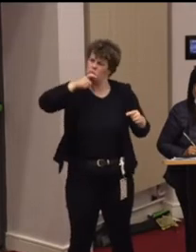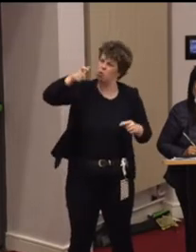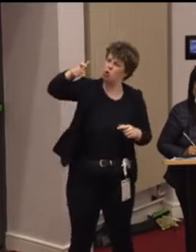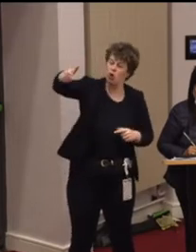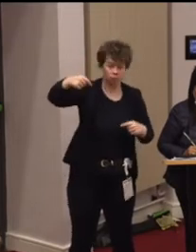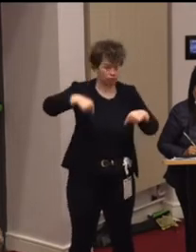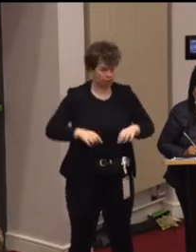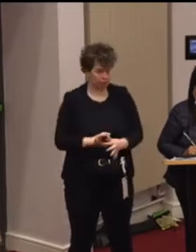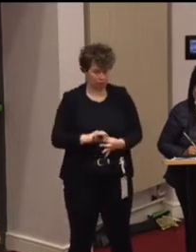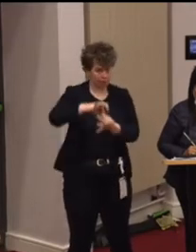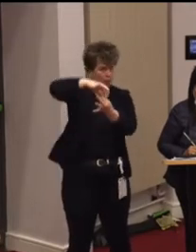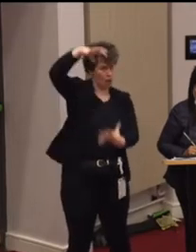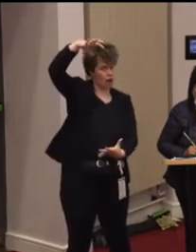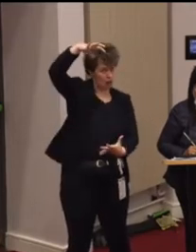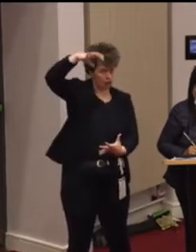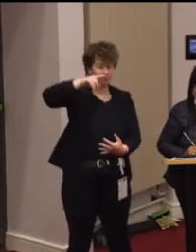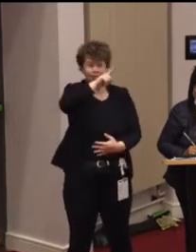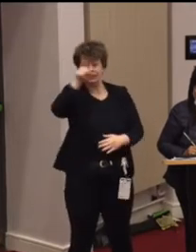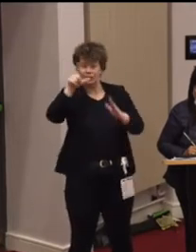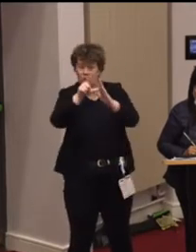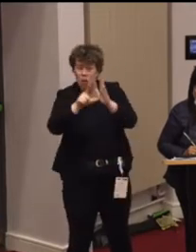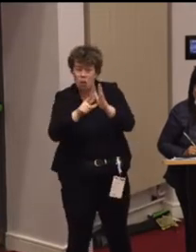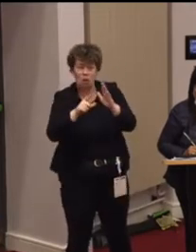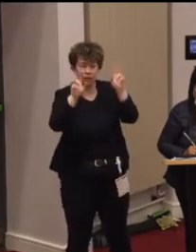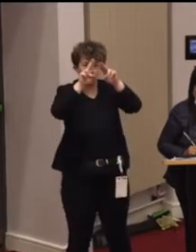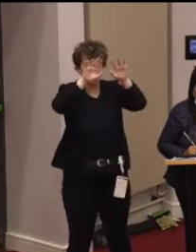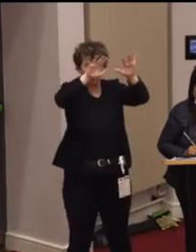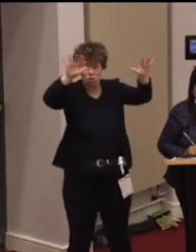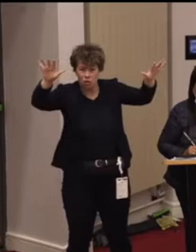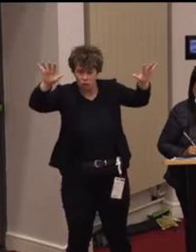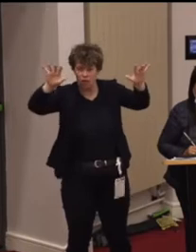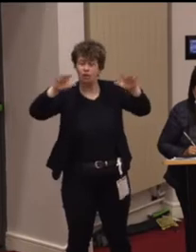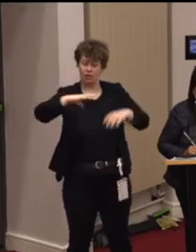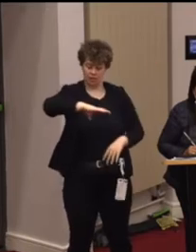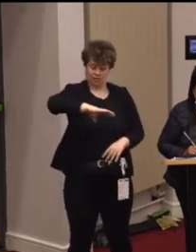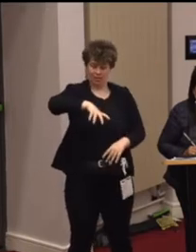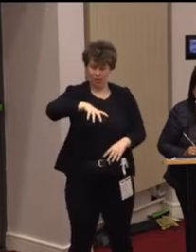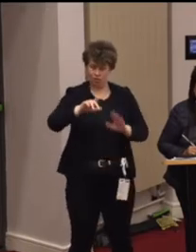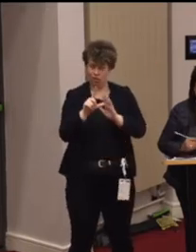including the laws, policies and the normative framework of the national legislation is one